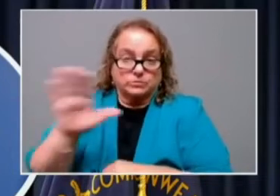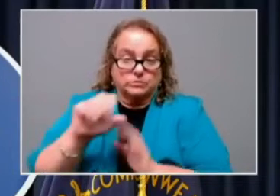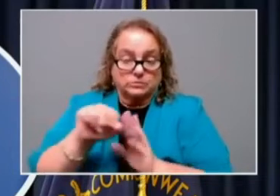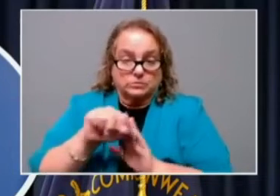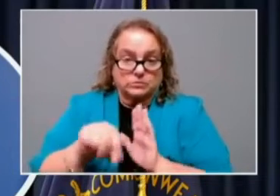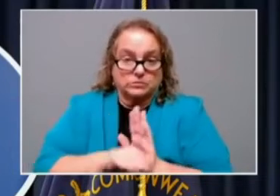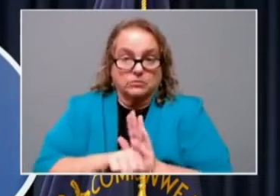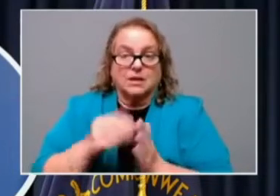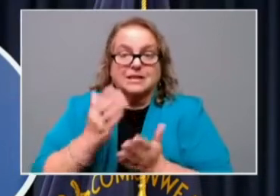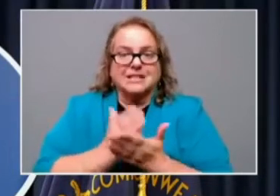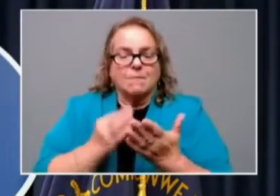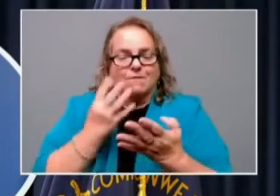sales are experienced